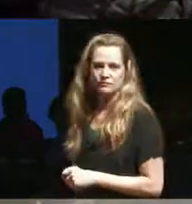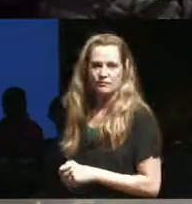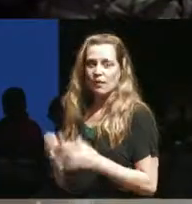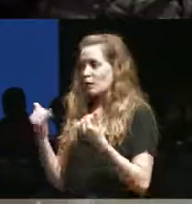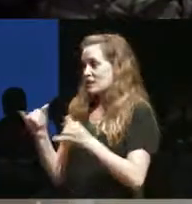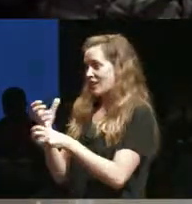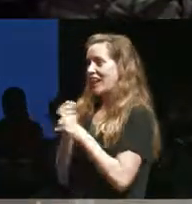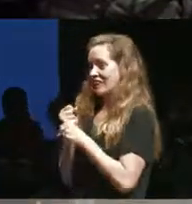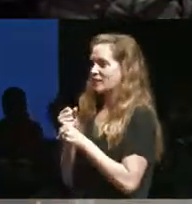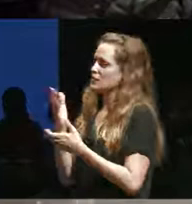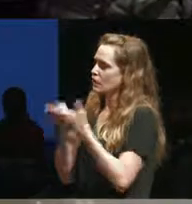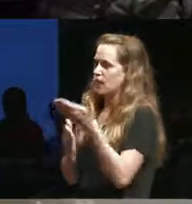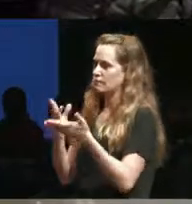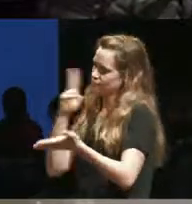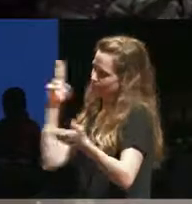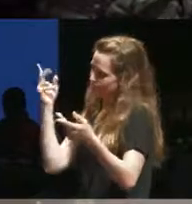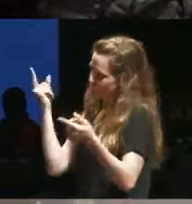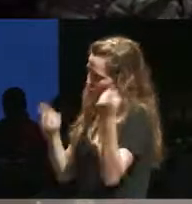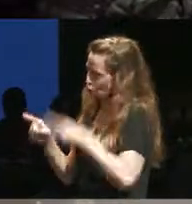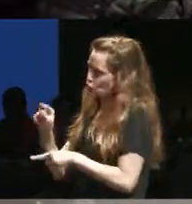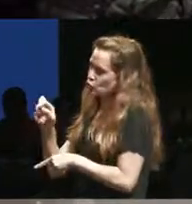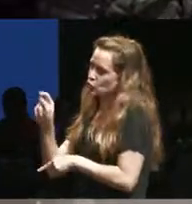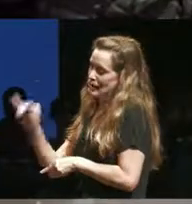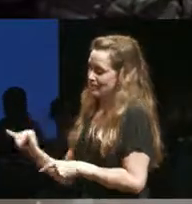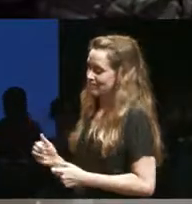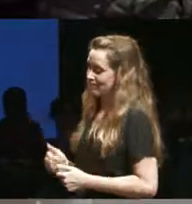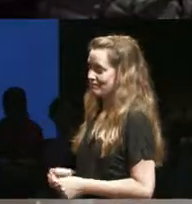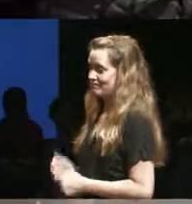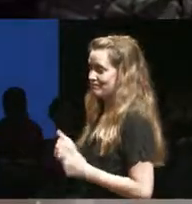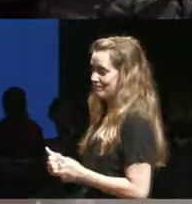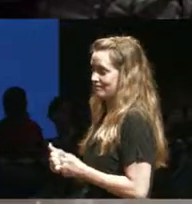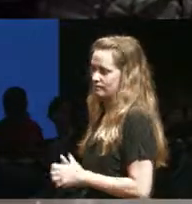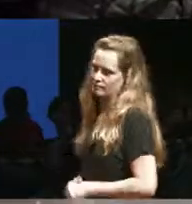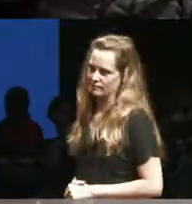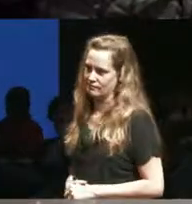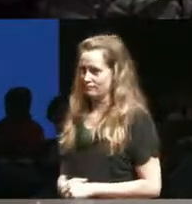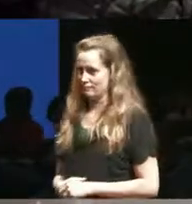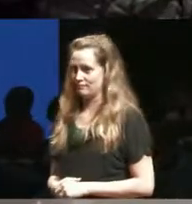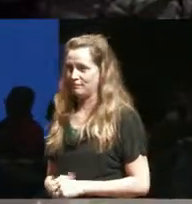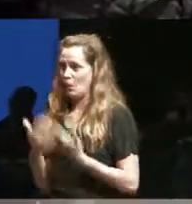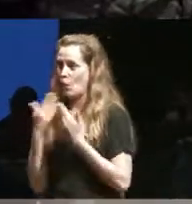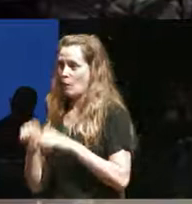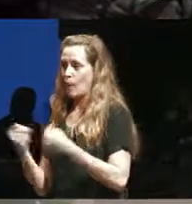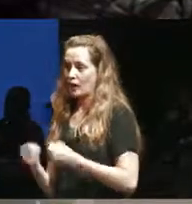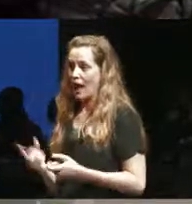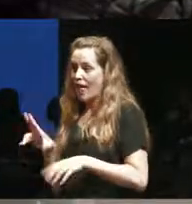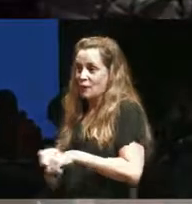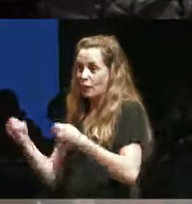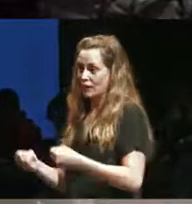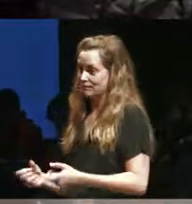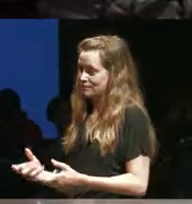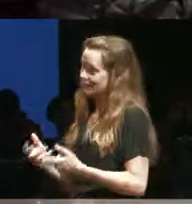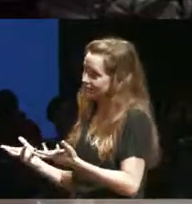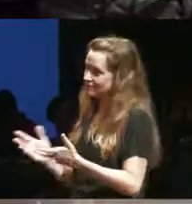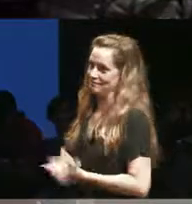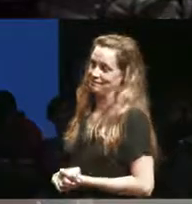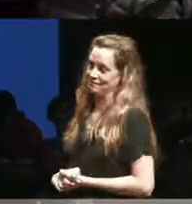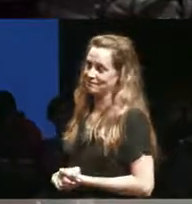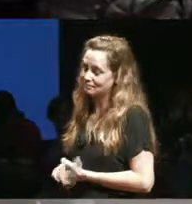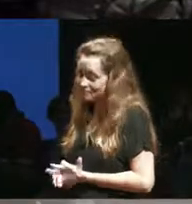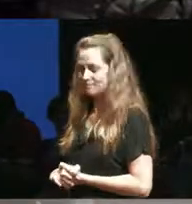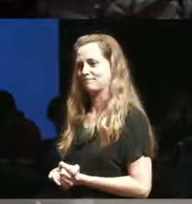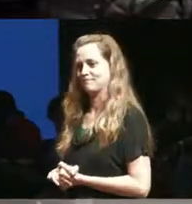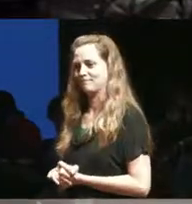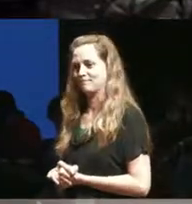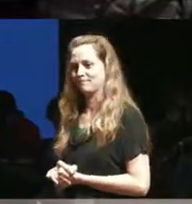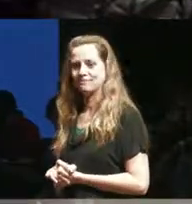these a part of the treaty which is poker anyways um and it's you know I